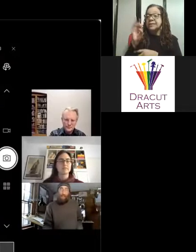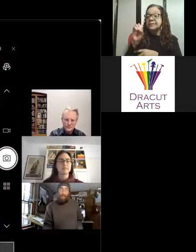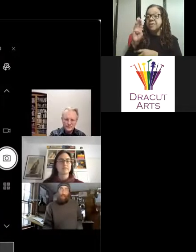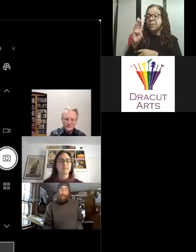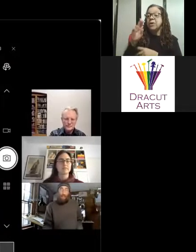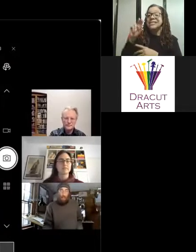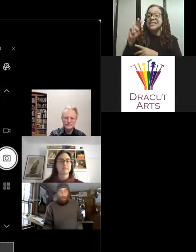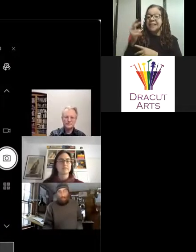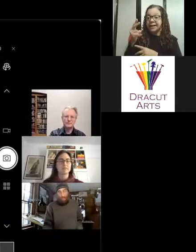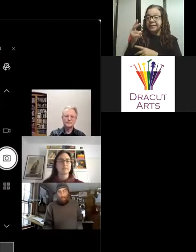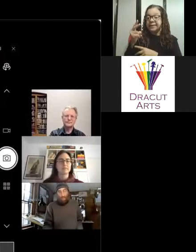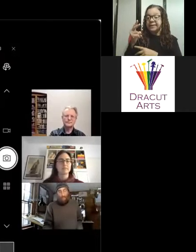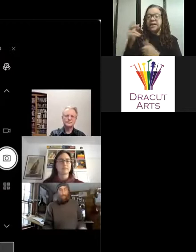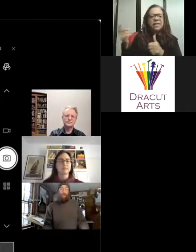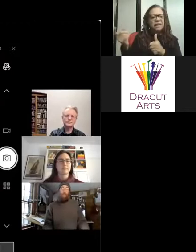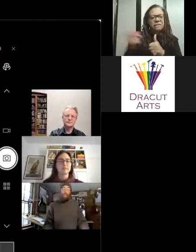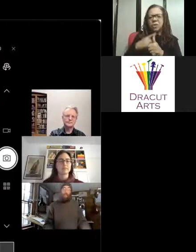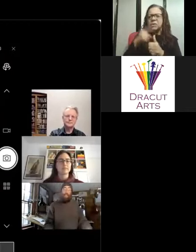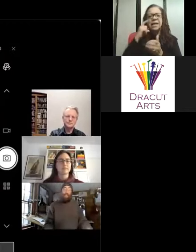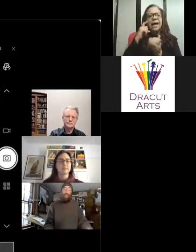the first thing I noticed, uh he, well he says: